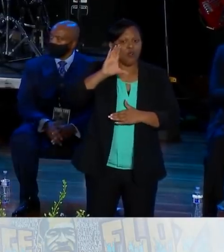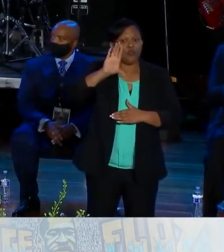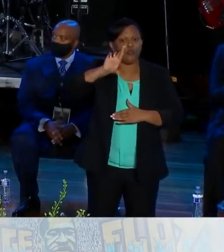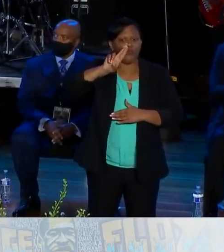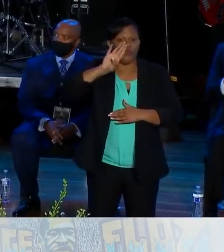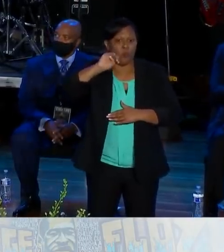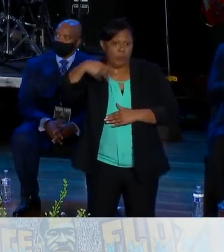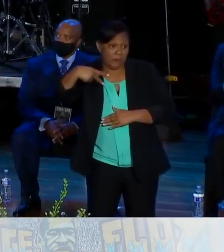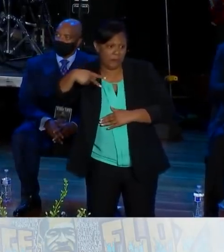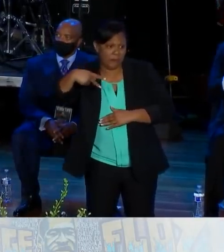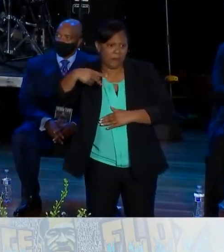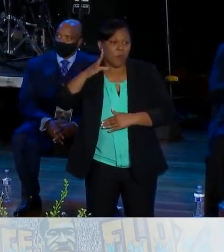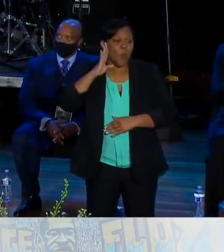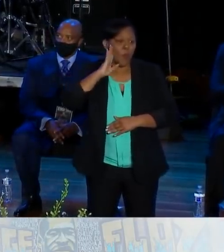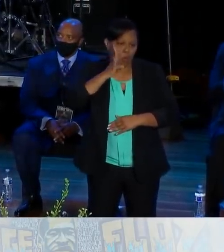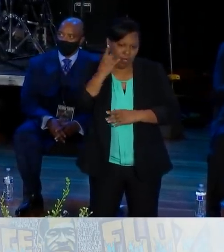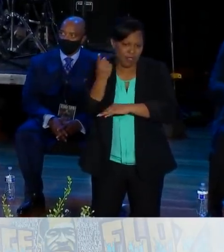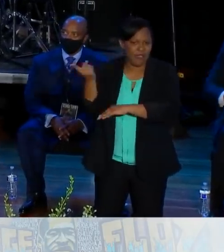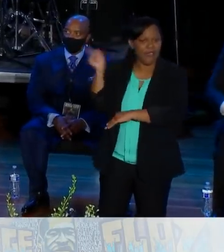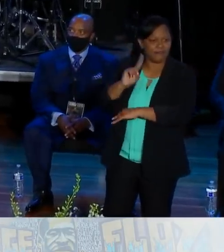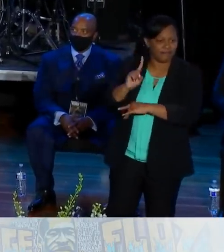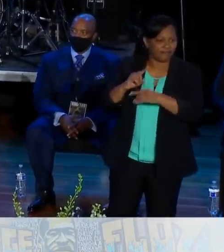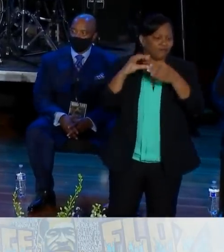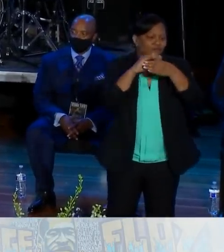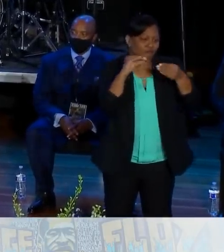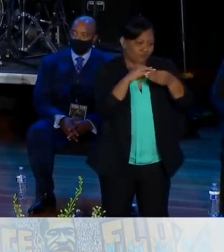WELCOME TO THE PODIUM ATTORNEY BENJAMIN CRUP FOR HIS REMARKS. WOULD YOU PLEASE WELCOME HIM? THANK YOU.